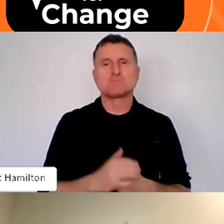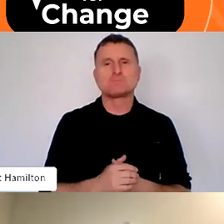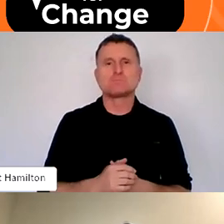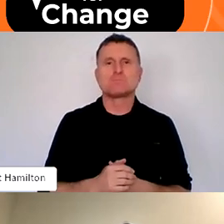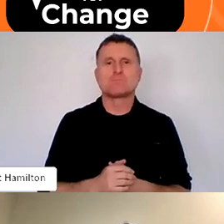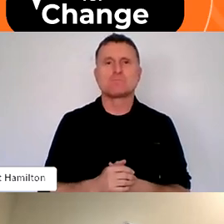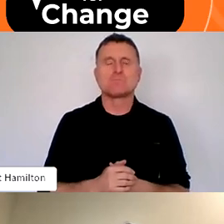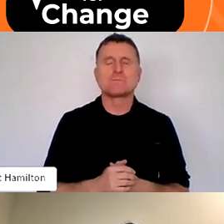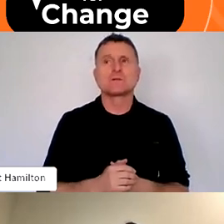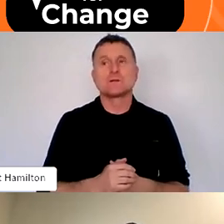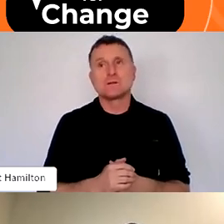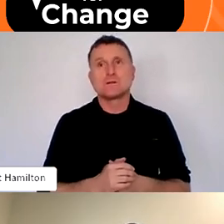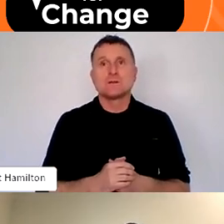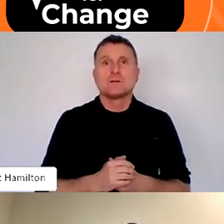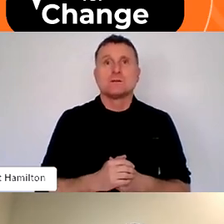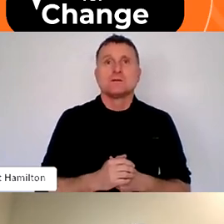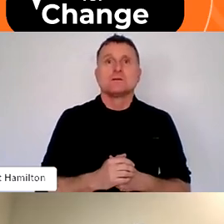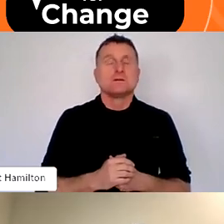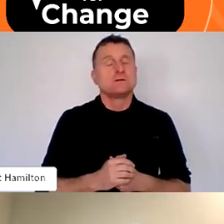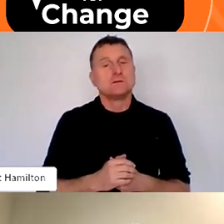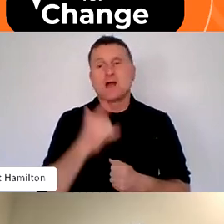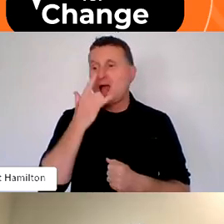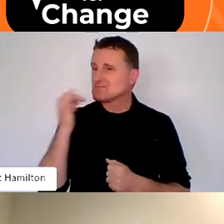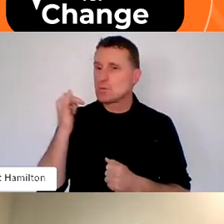always as straightforward as that, and I think a lot of that is due